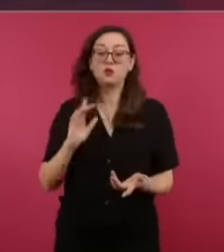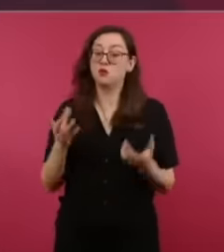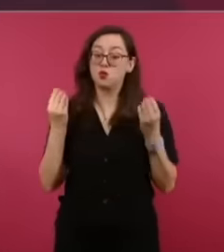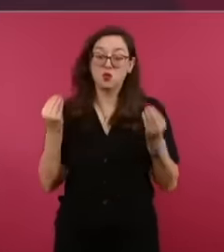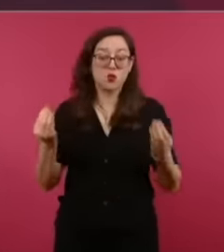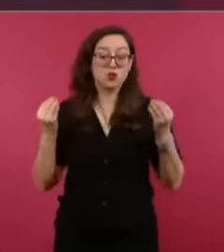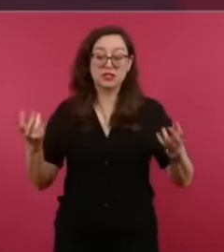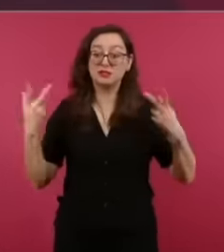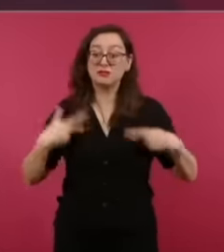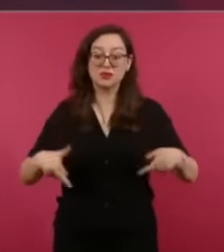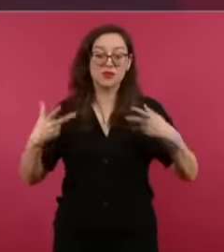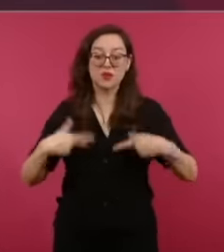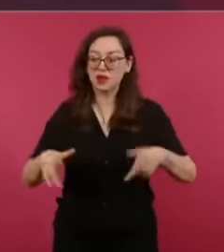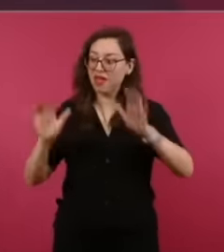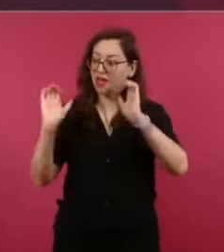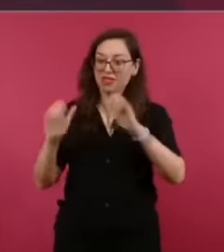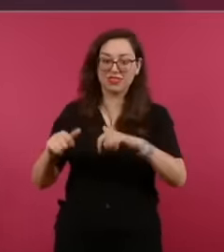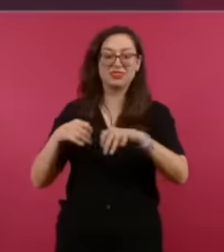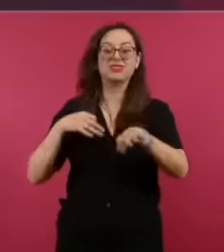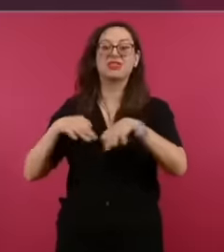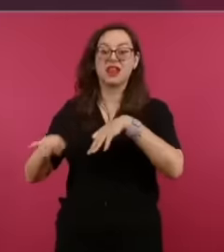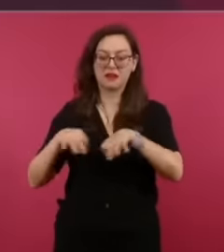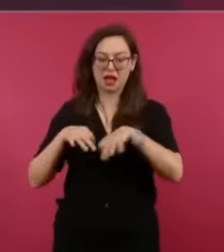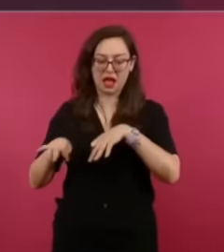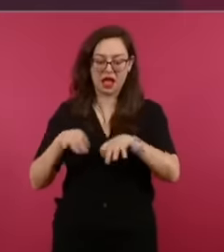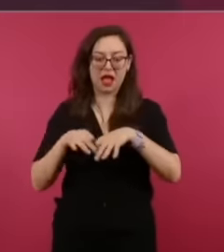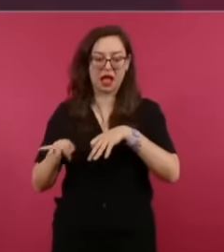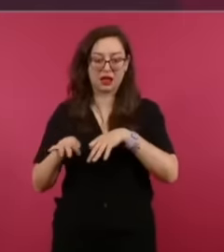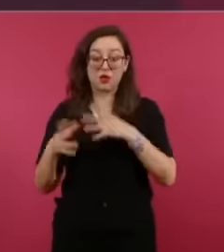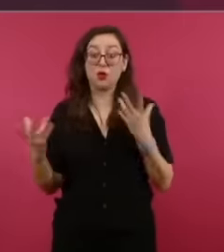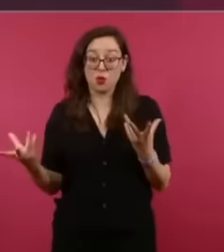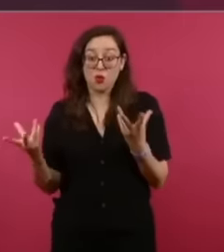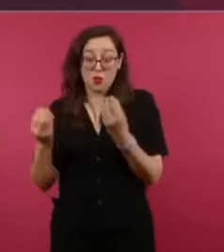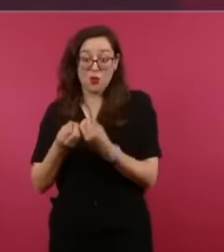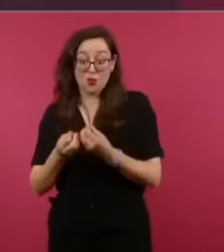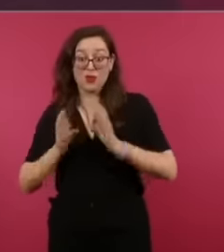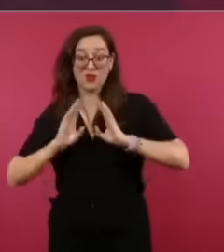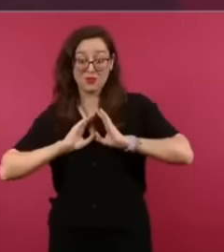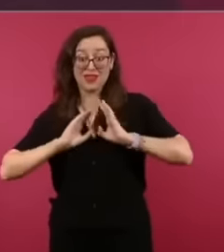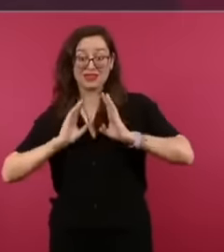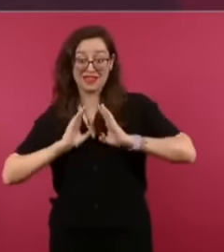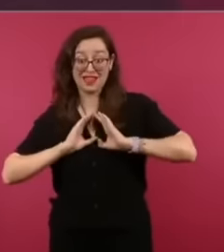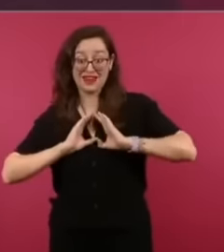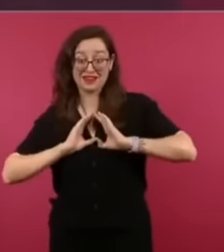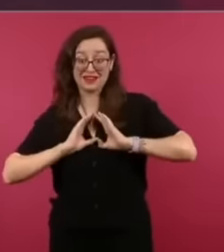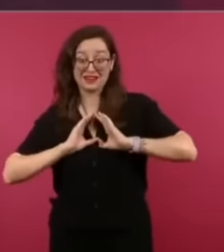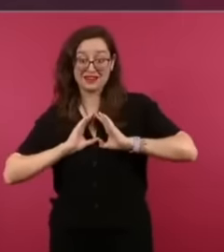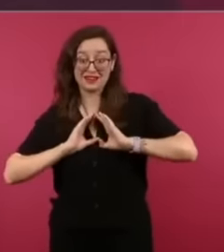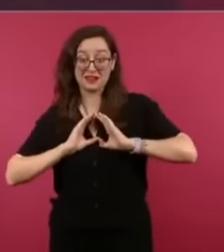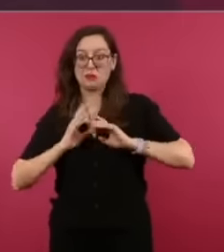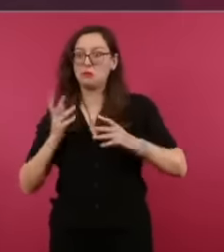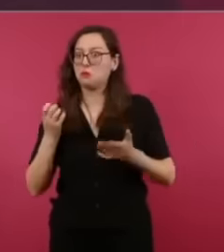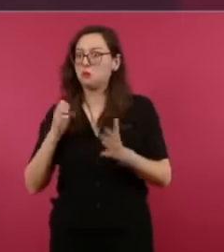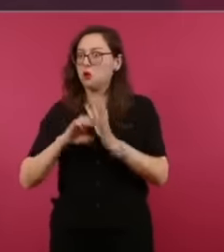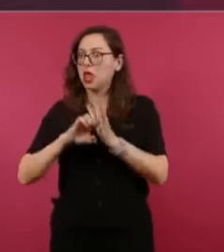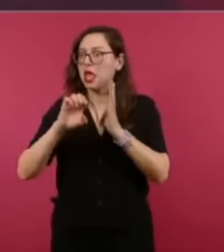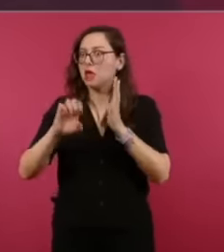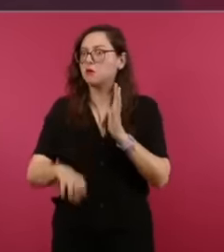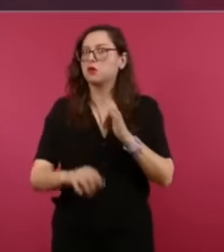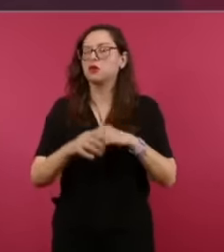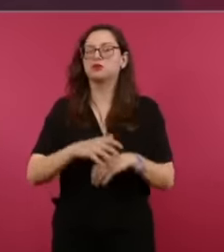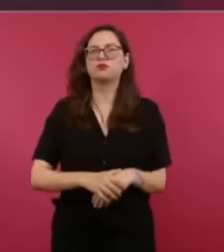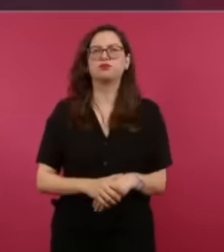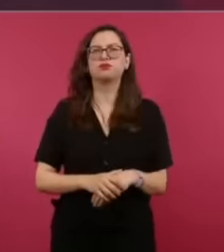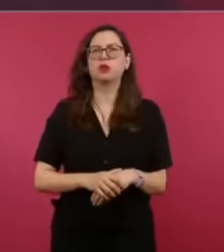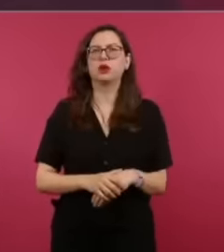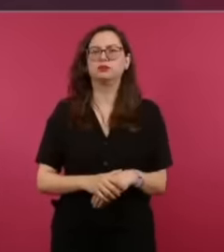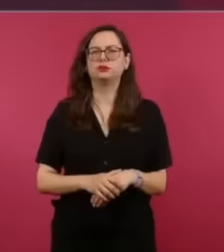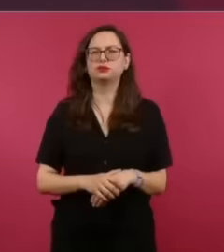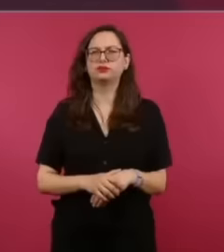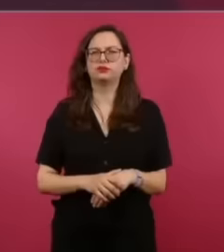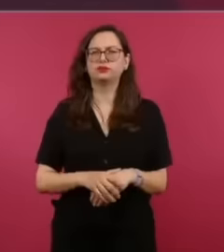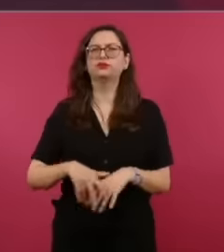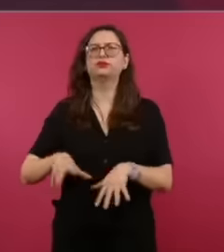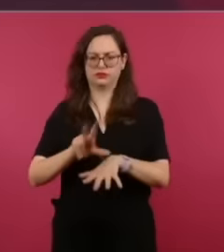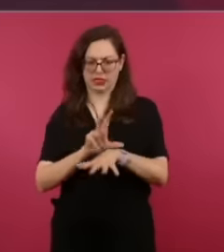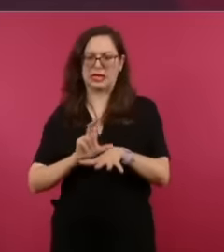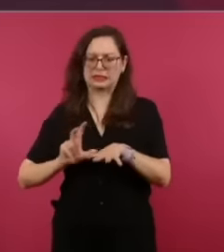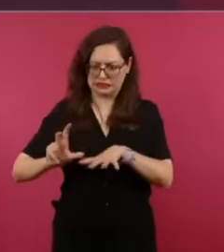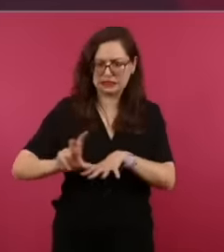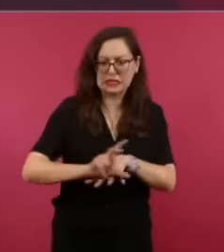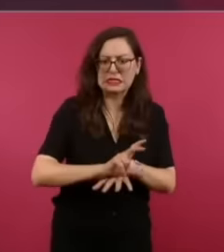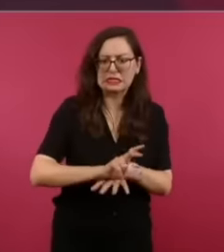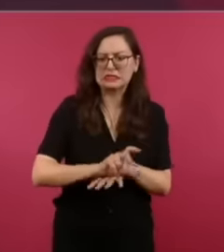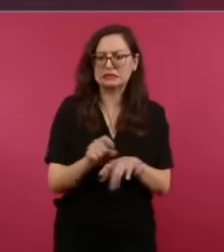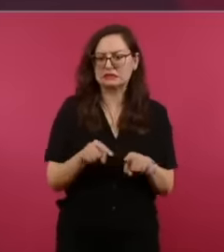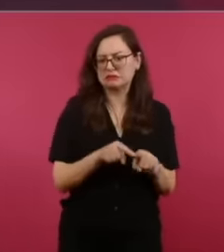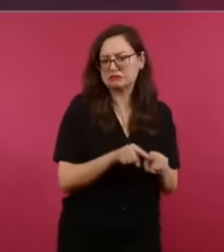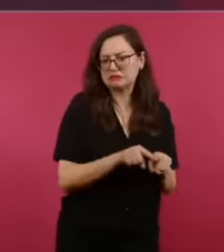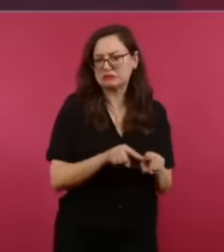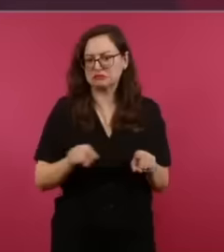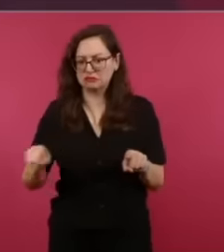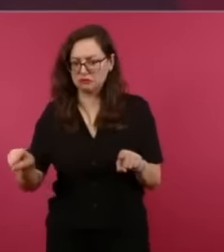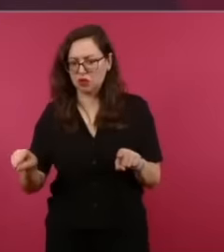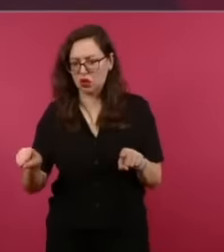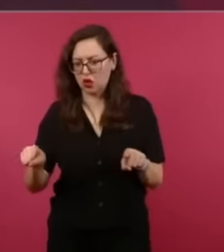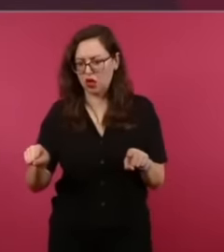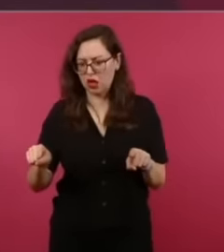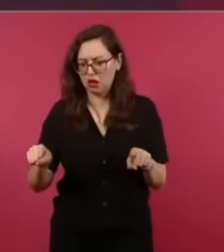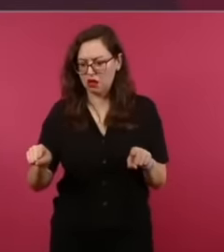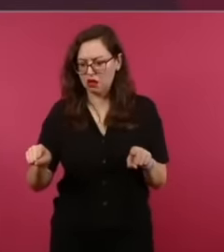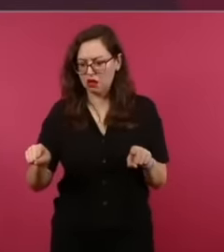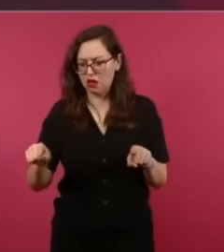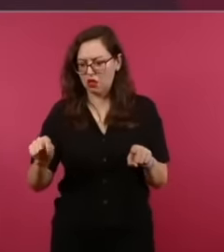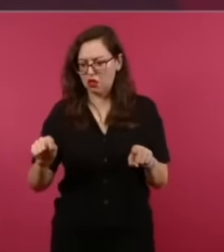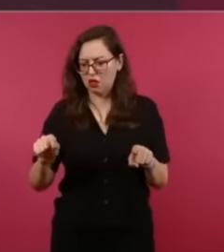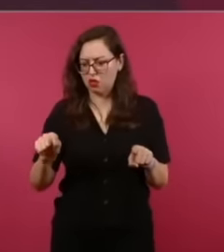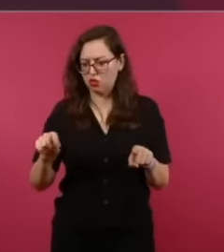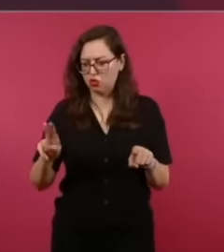they are working with military engineers in the stretch from scarce to Tulum which is like